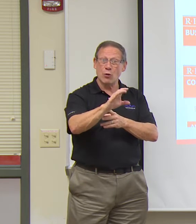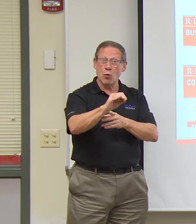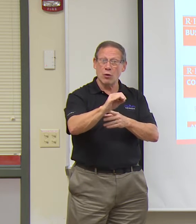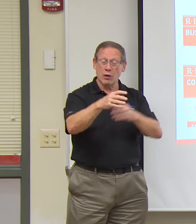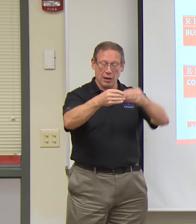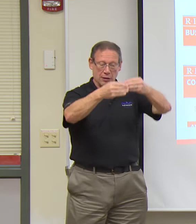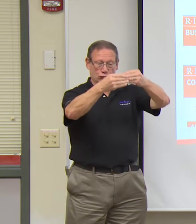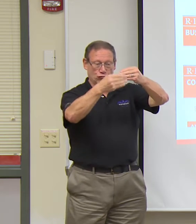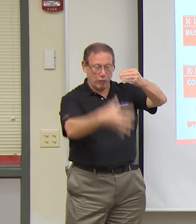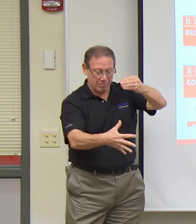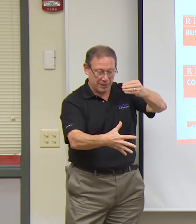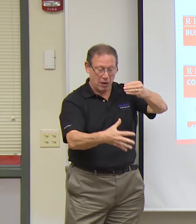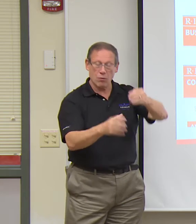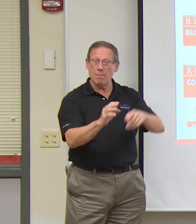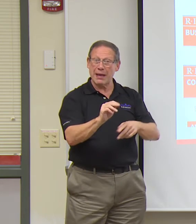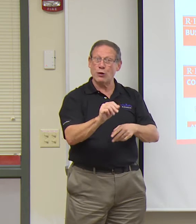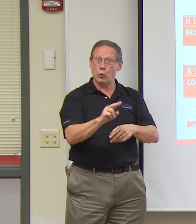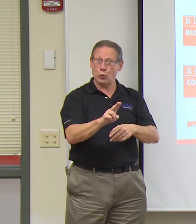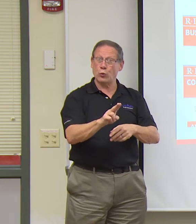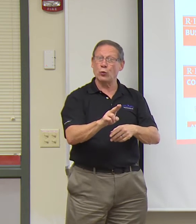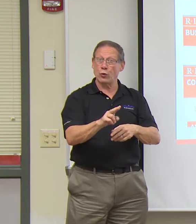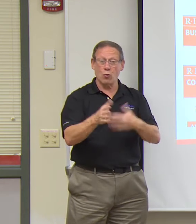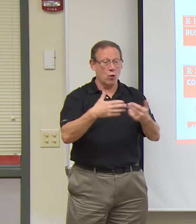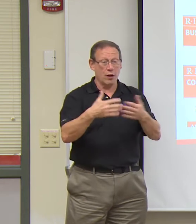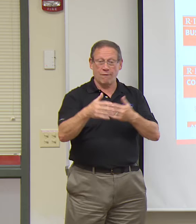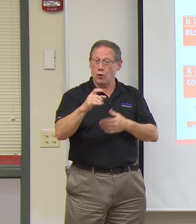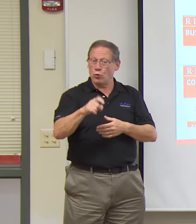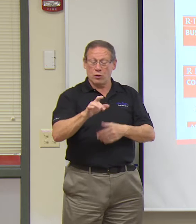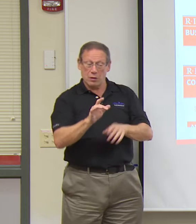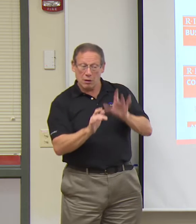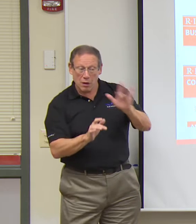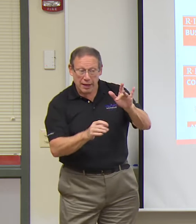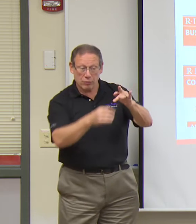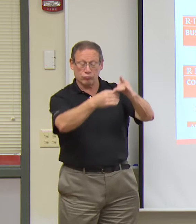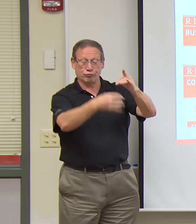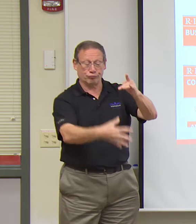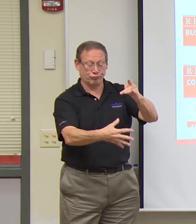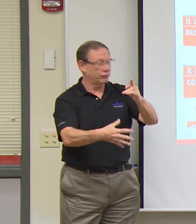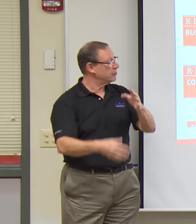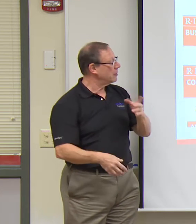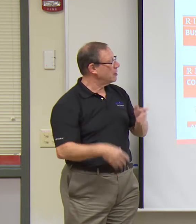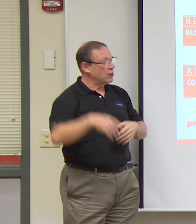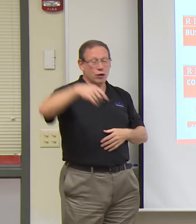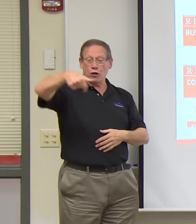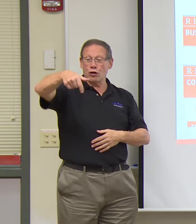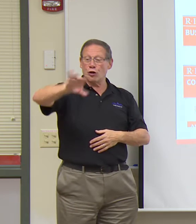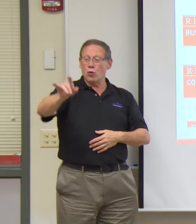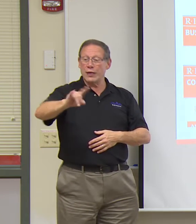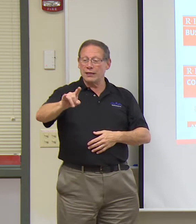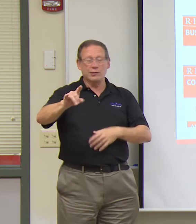So, again, whatever you need, and again, here "quizzes" was changed to "exams" to show that they are worth a little more